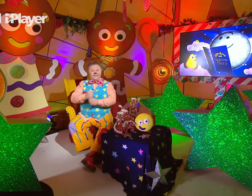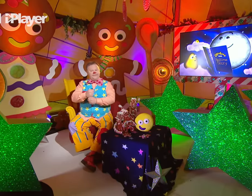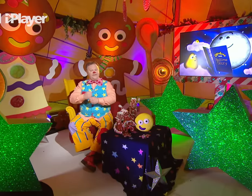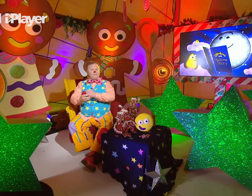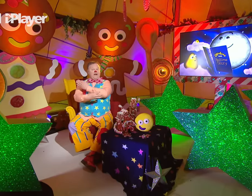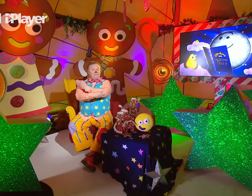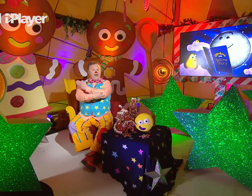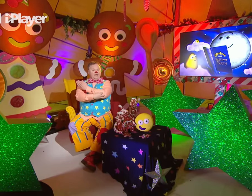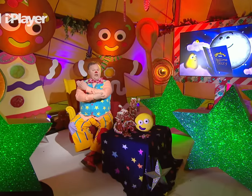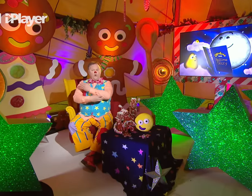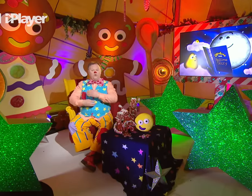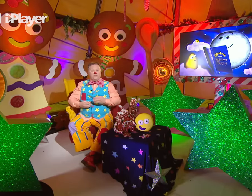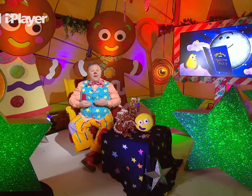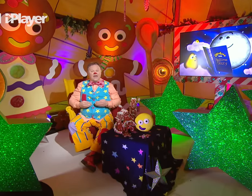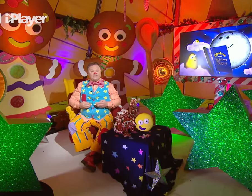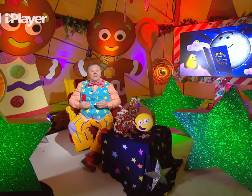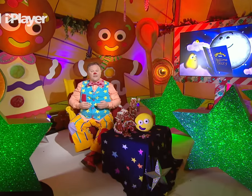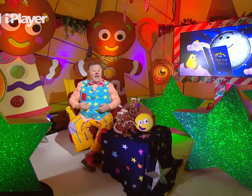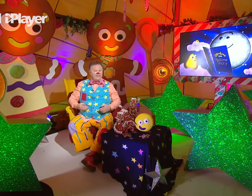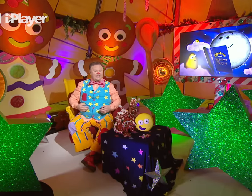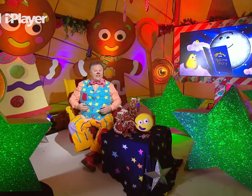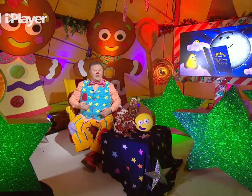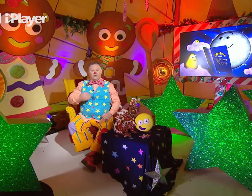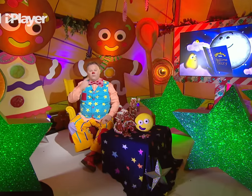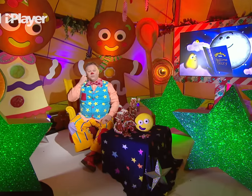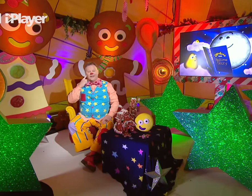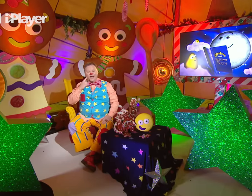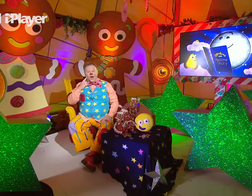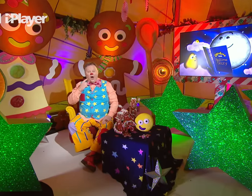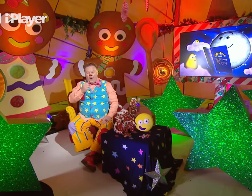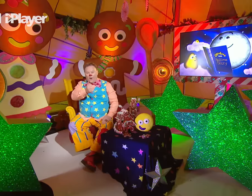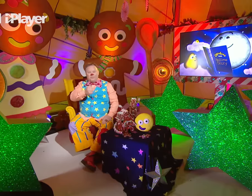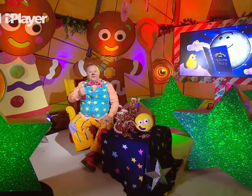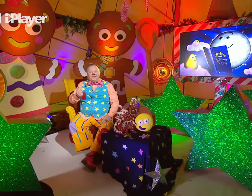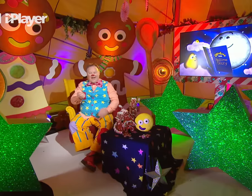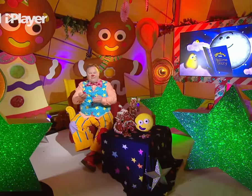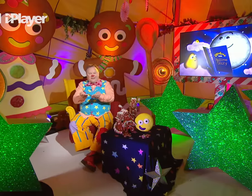the gingerbread man was baked and the little old woman opened the oven